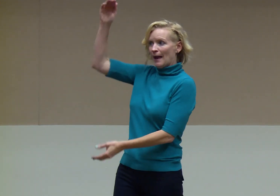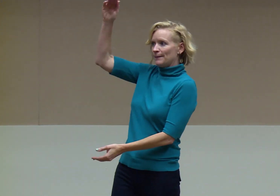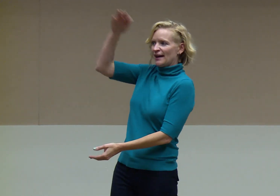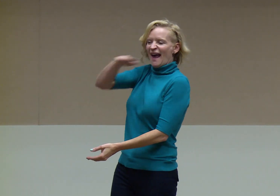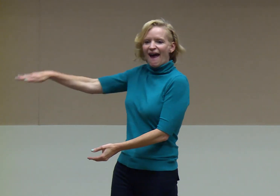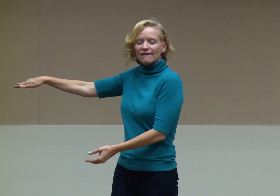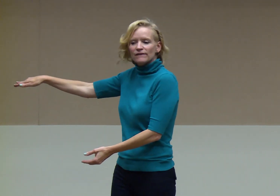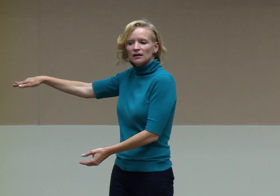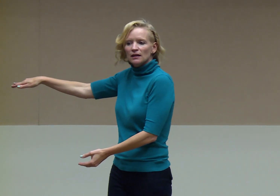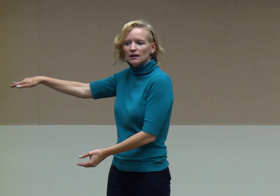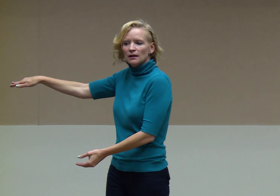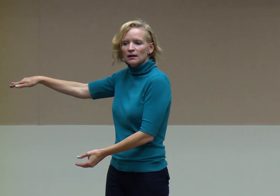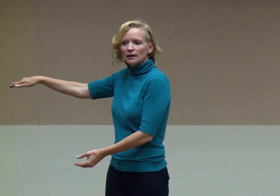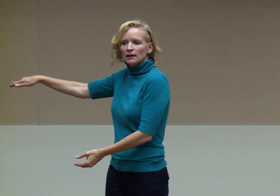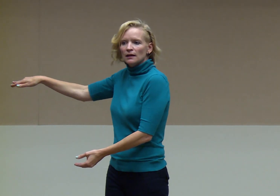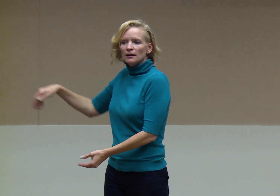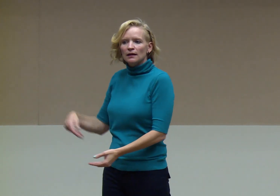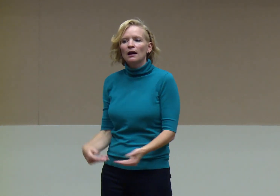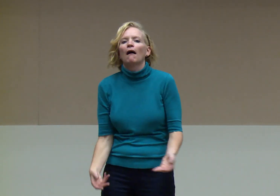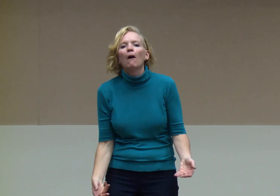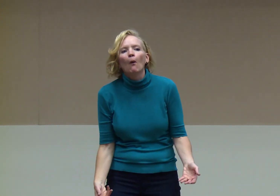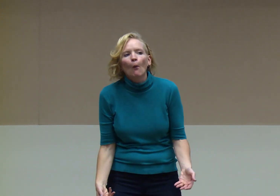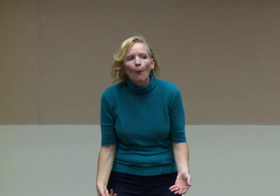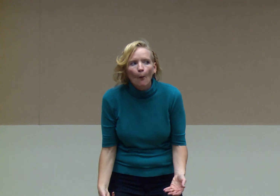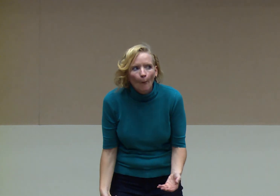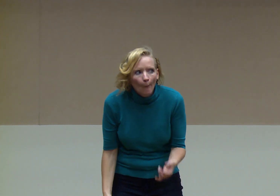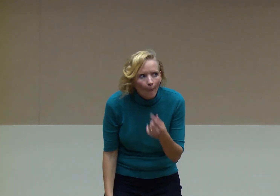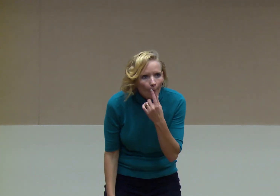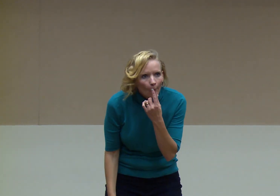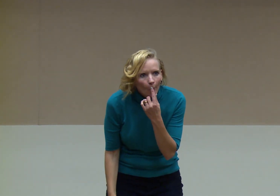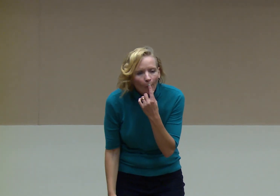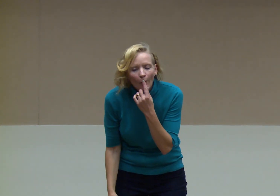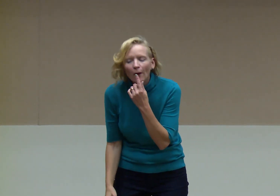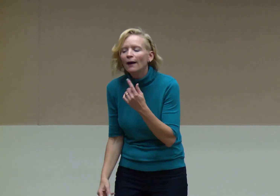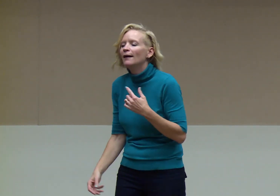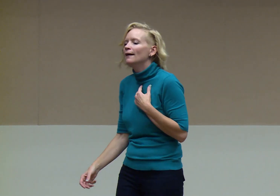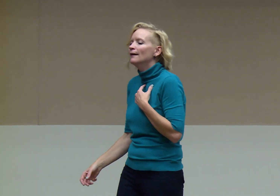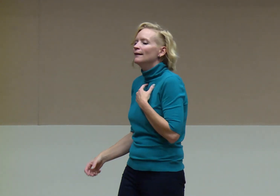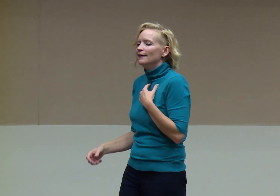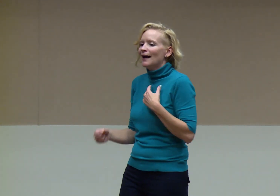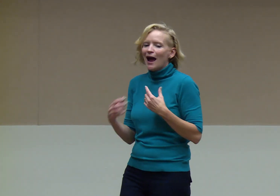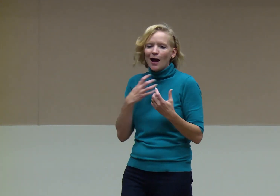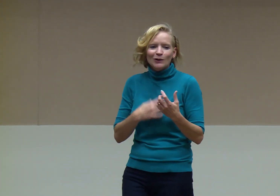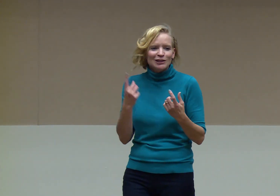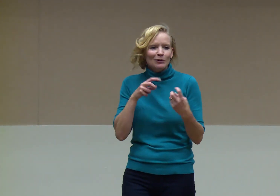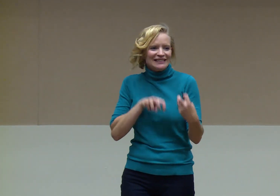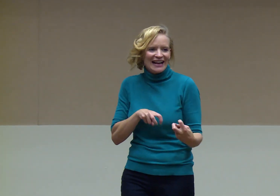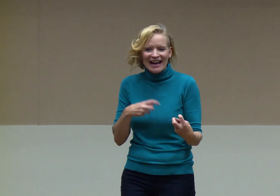The big place, the NIH, cut in half was a pretty severe cut.